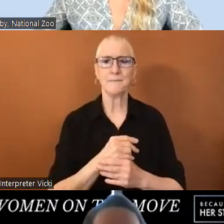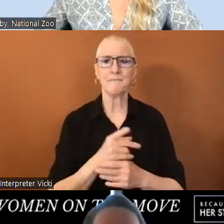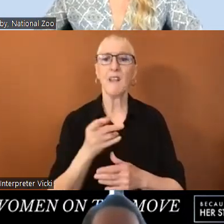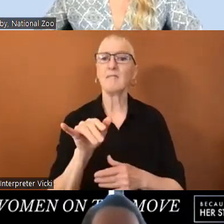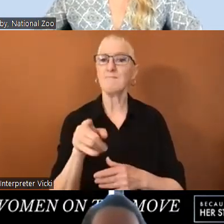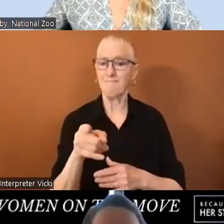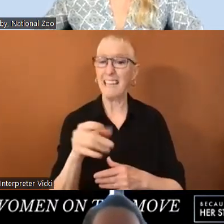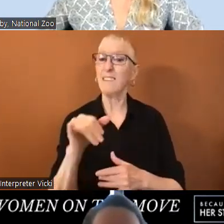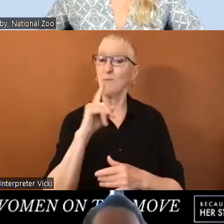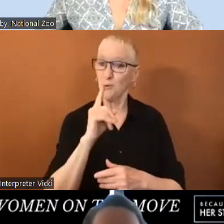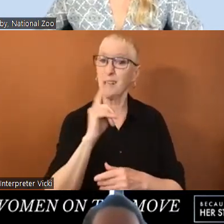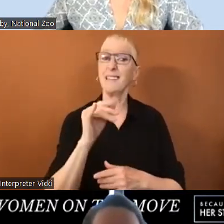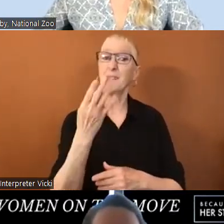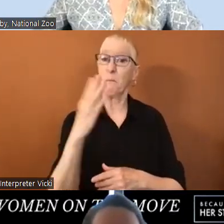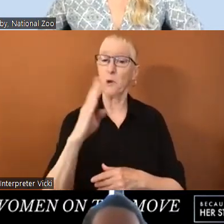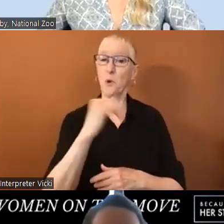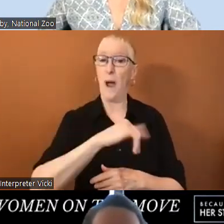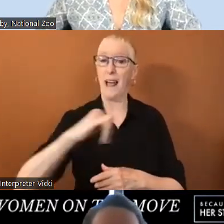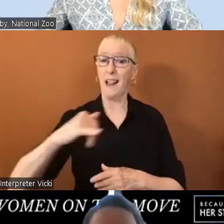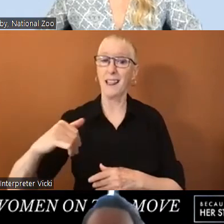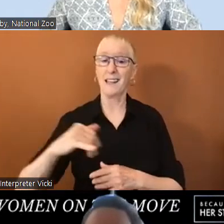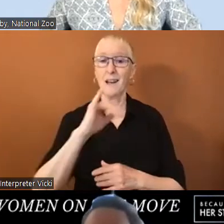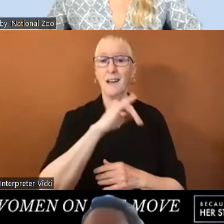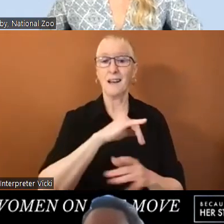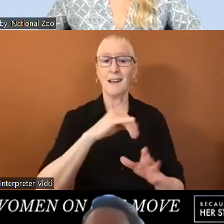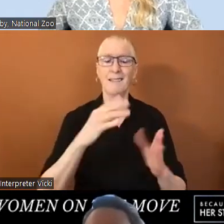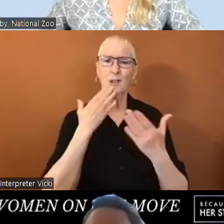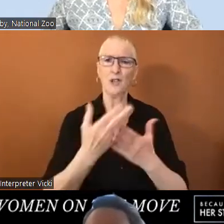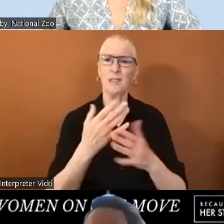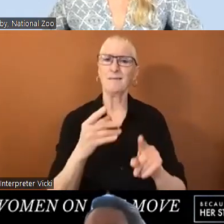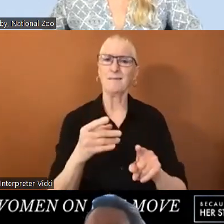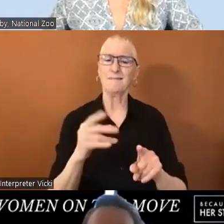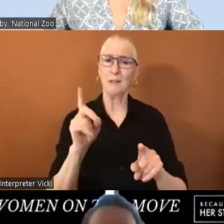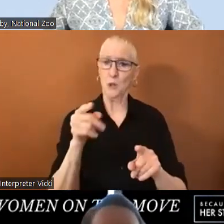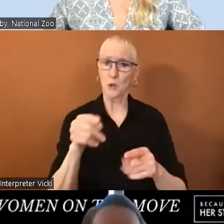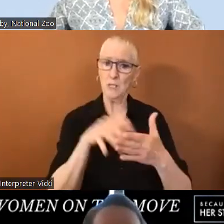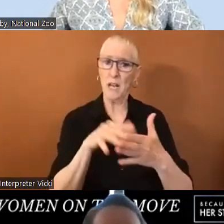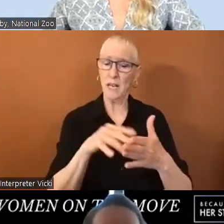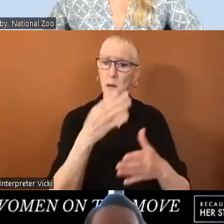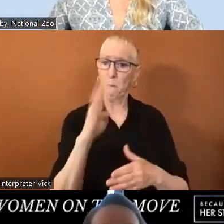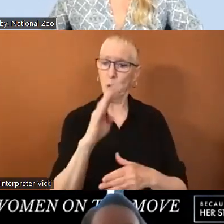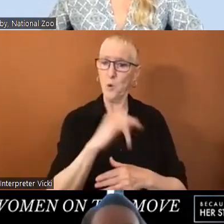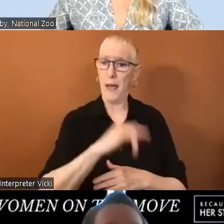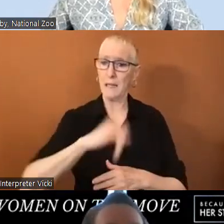It is a blue whale. That's so good everyone. So Sarah, do you study blue whales? No I don't study